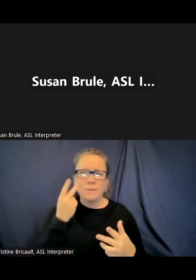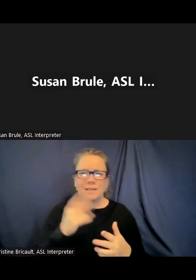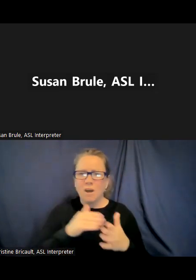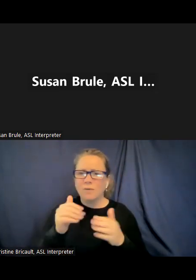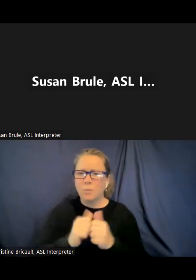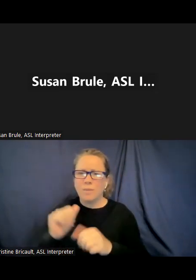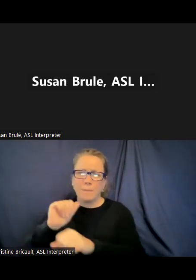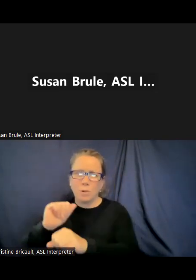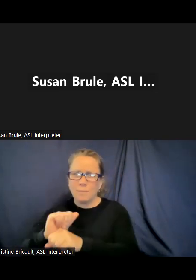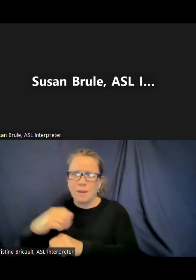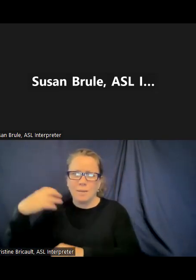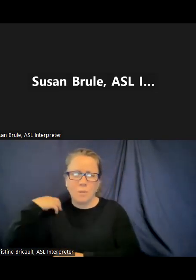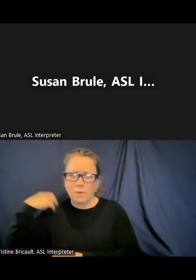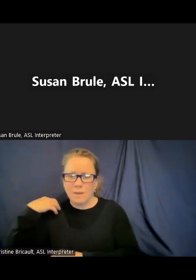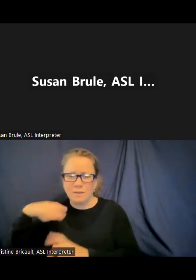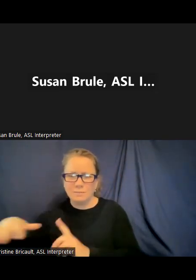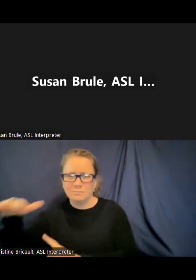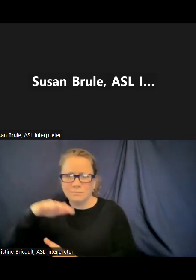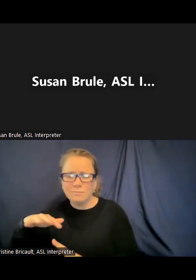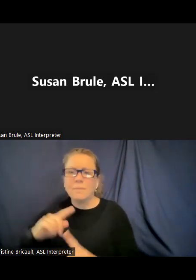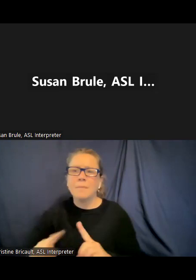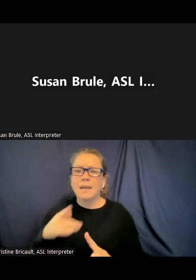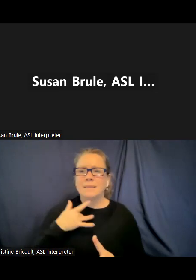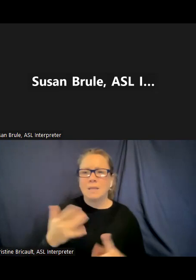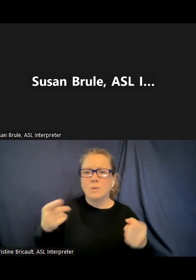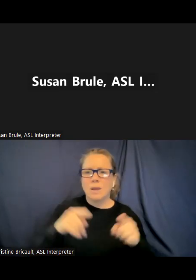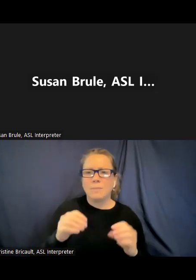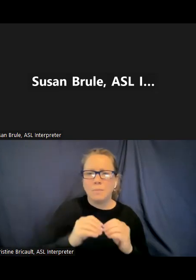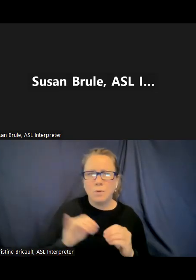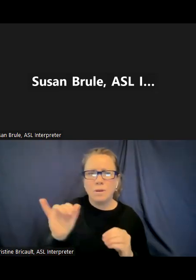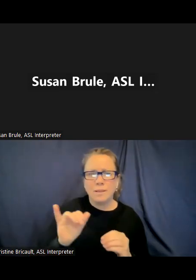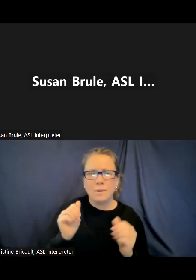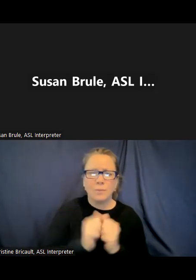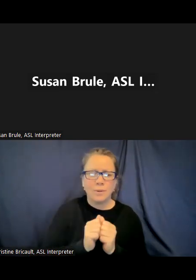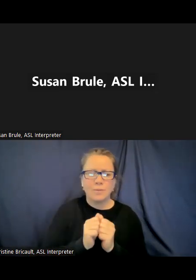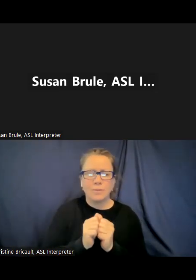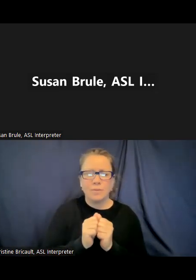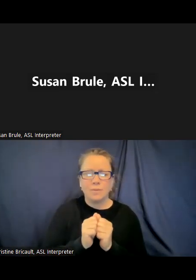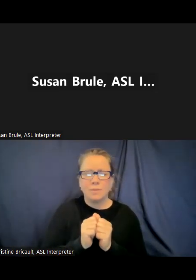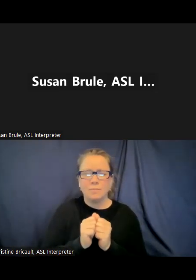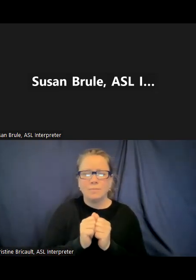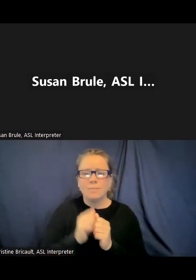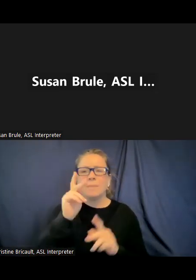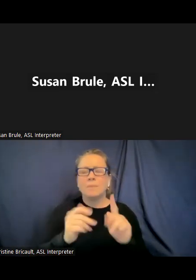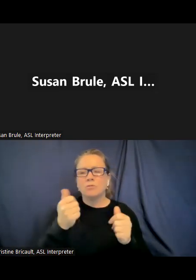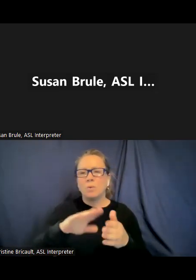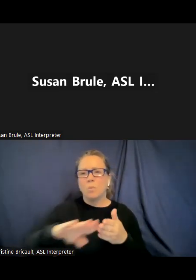More you're going to see, you know, folks trying to waive an essential function of their job.